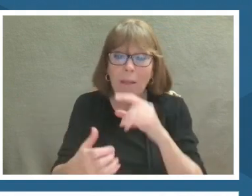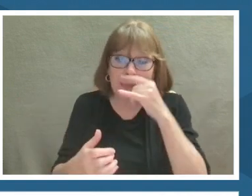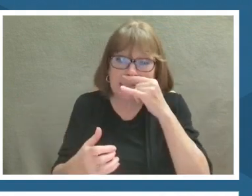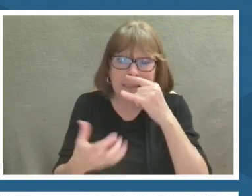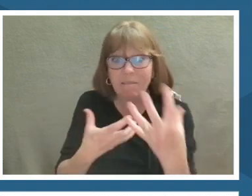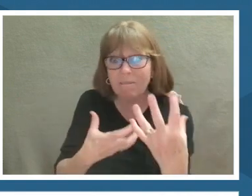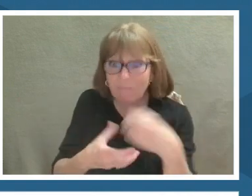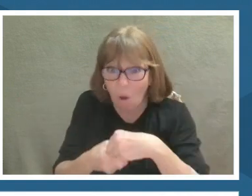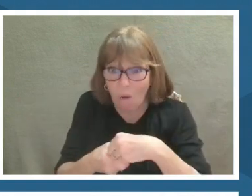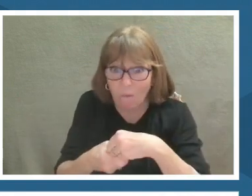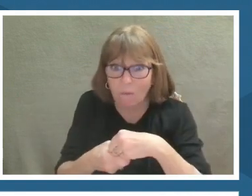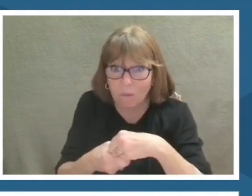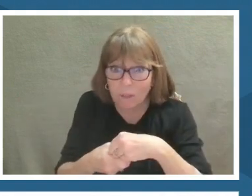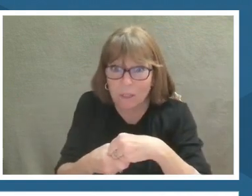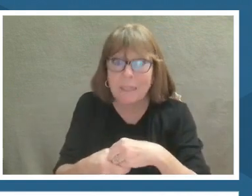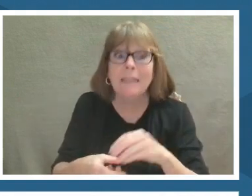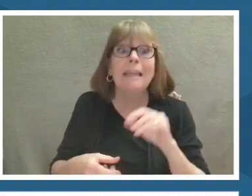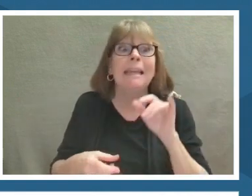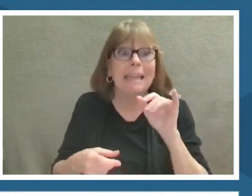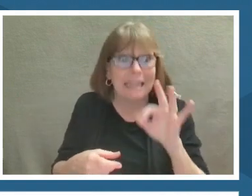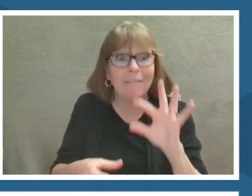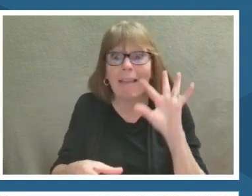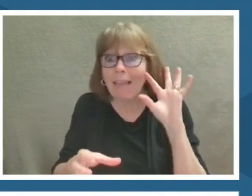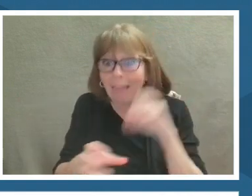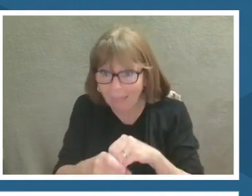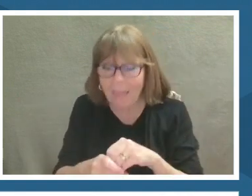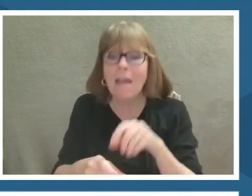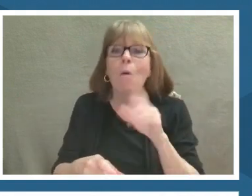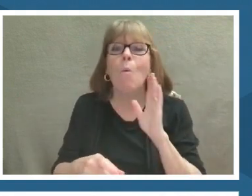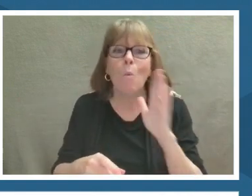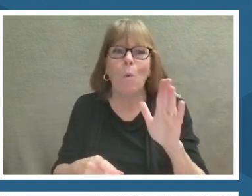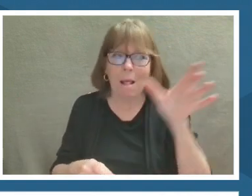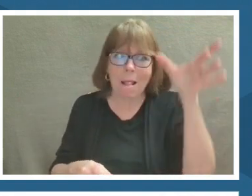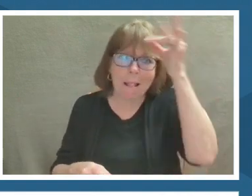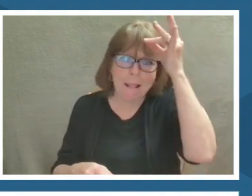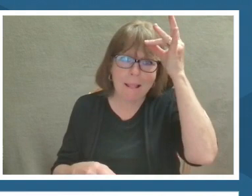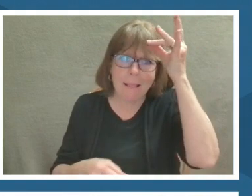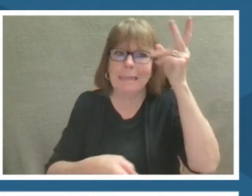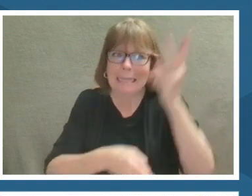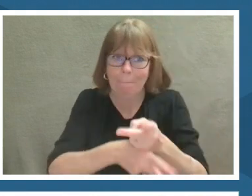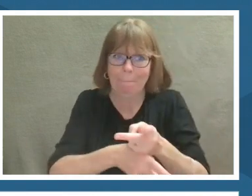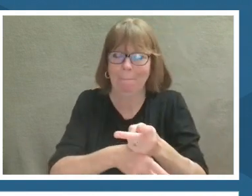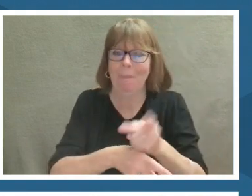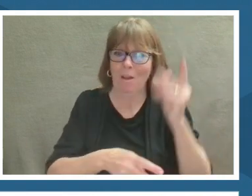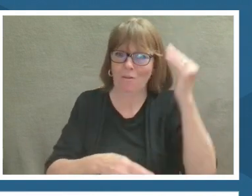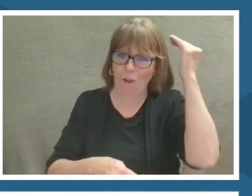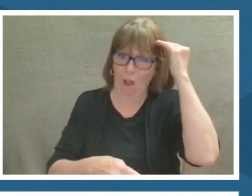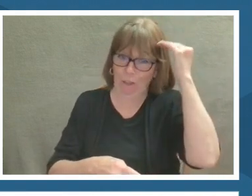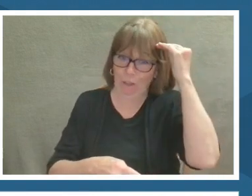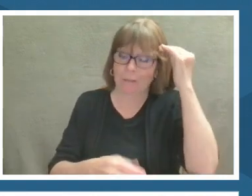the the knowledge right all right we have one more question and